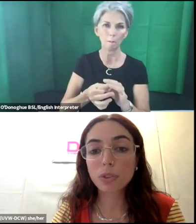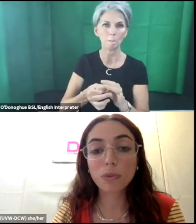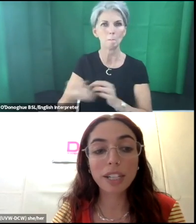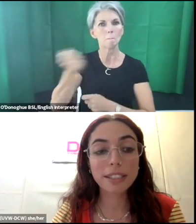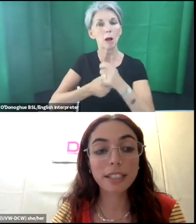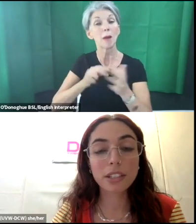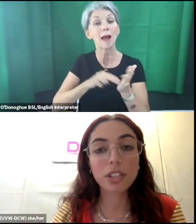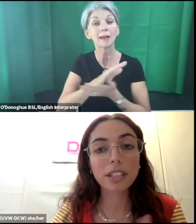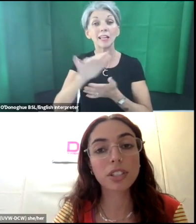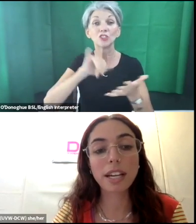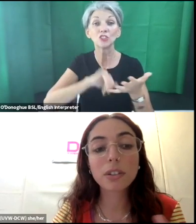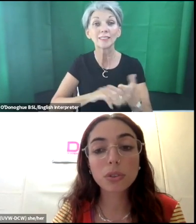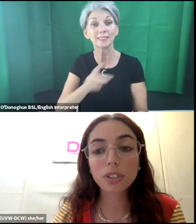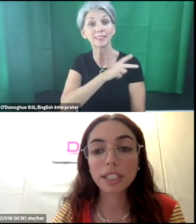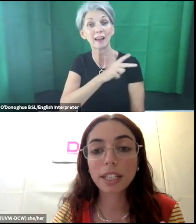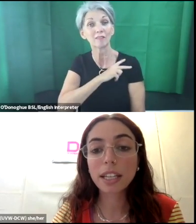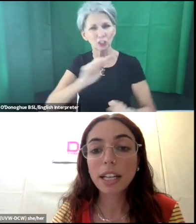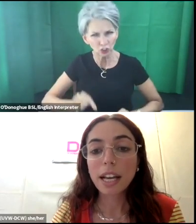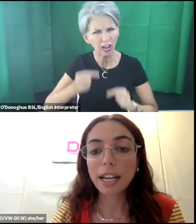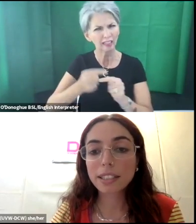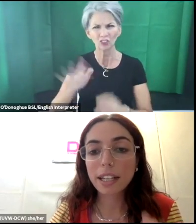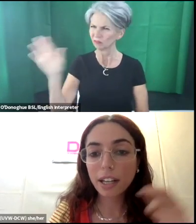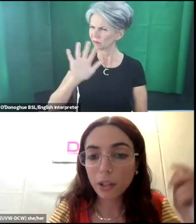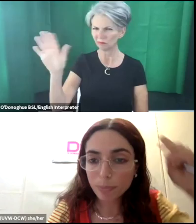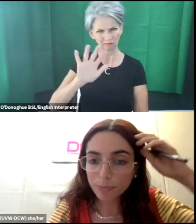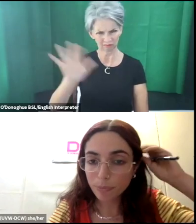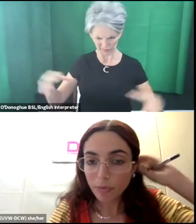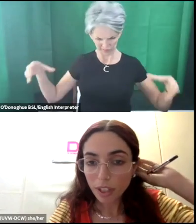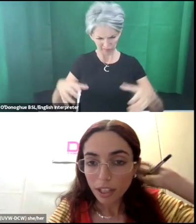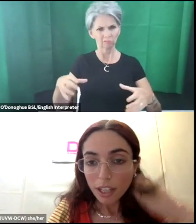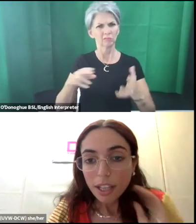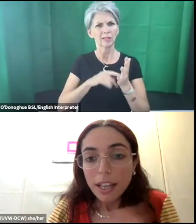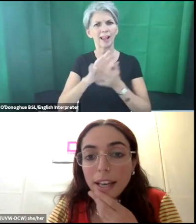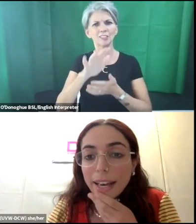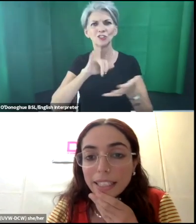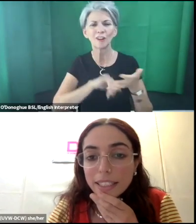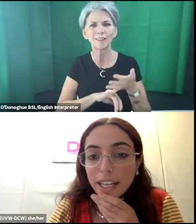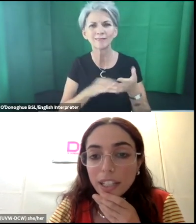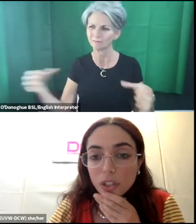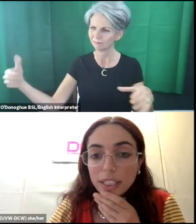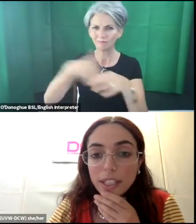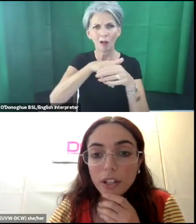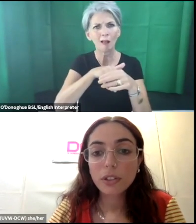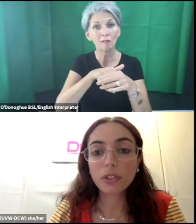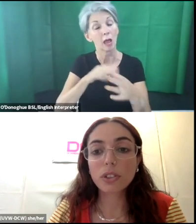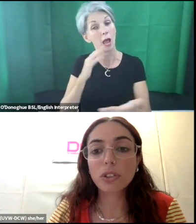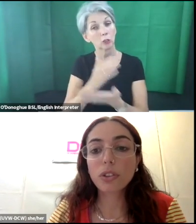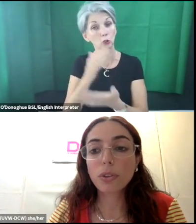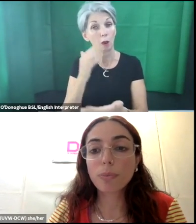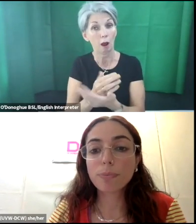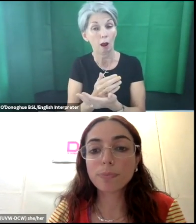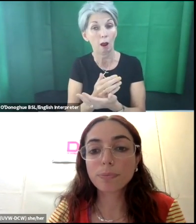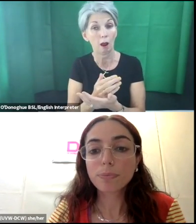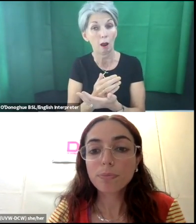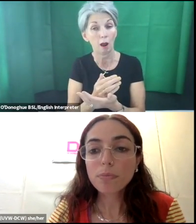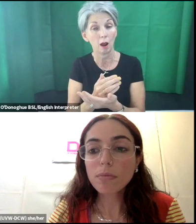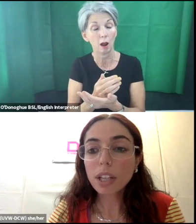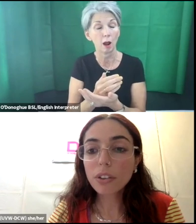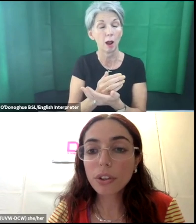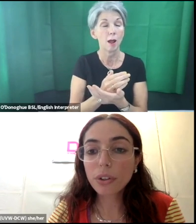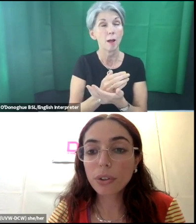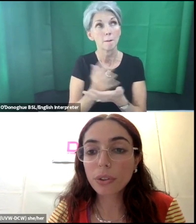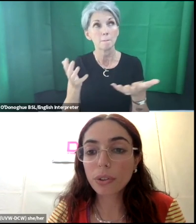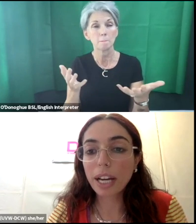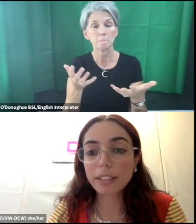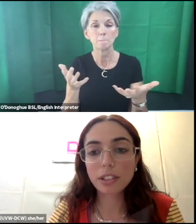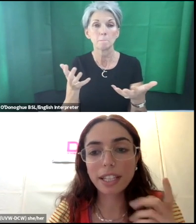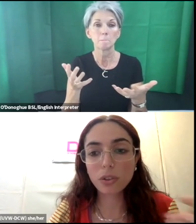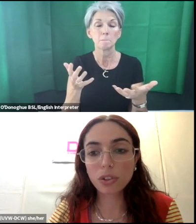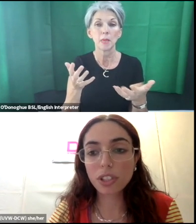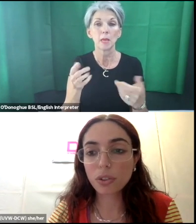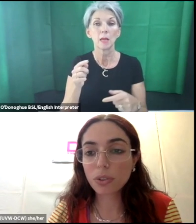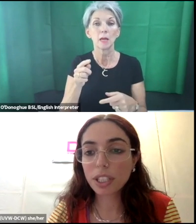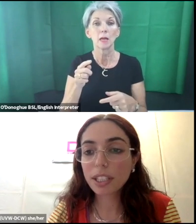So fighting, challenging outsourcing and actually the- at St. George's Uni,